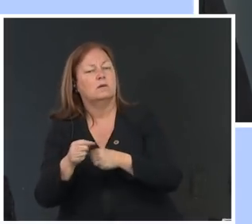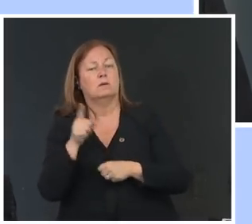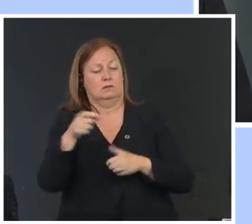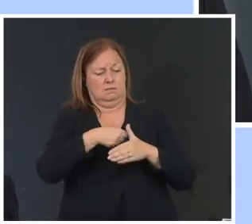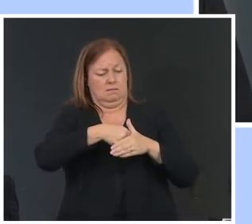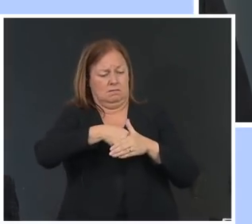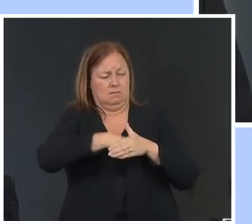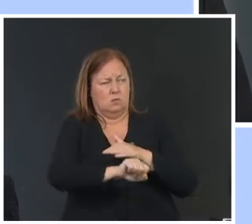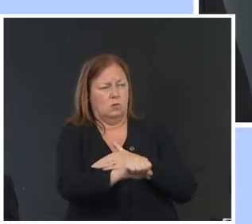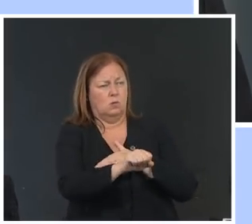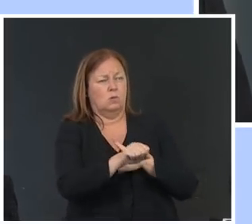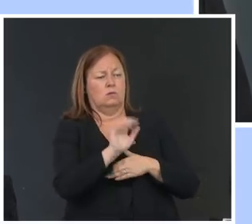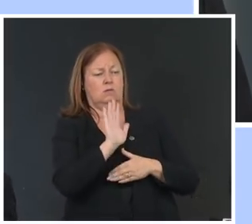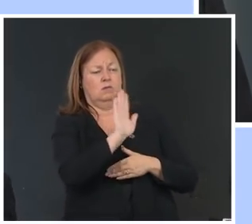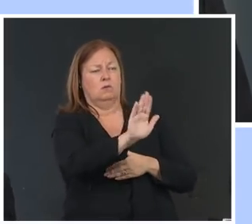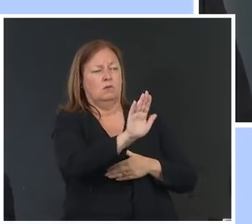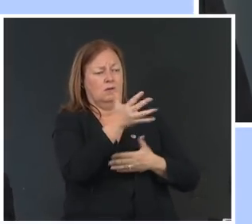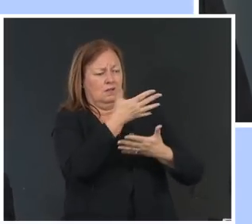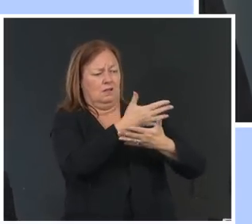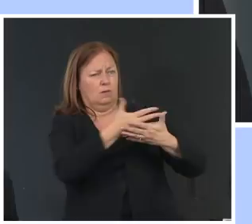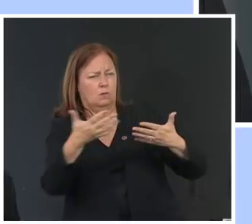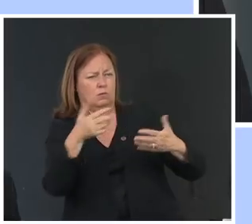lingual brain and the people who speak two